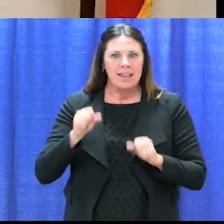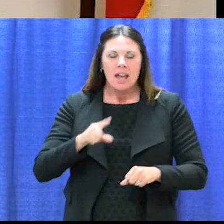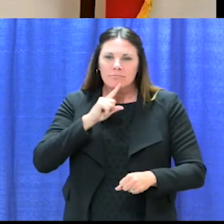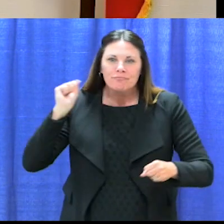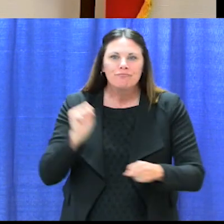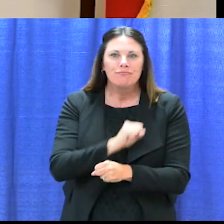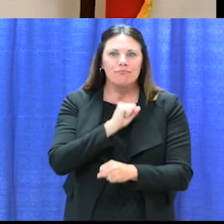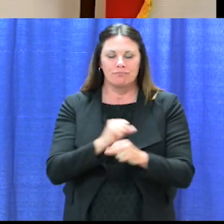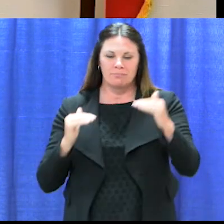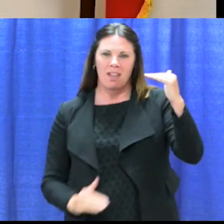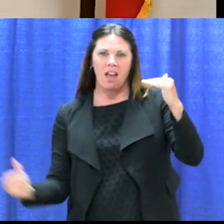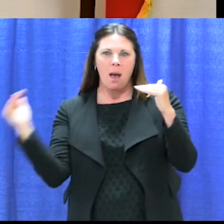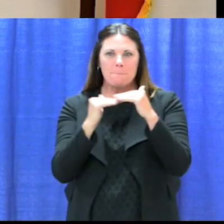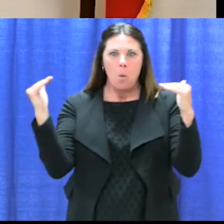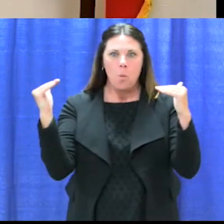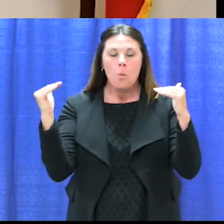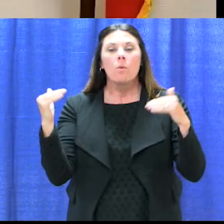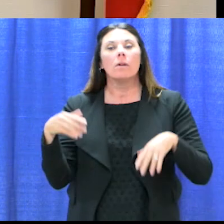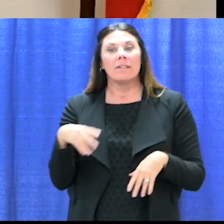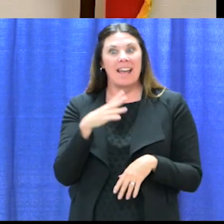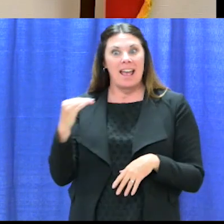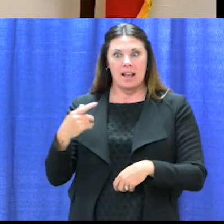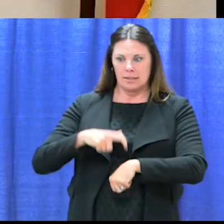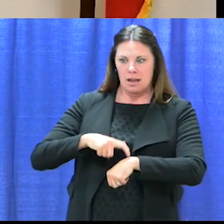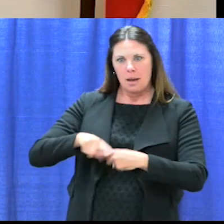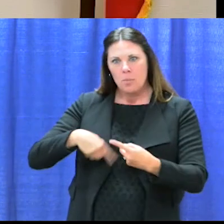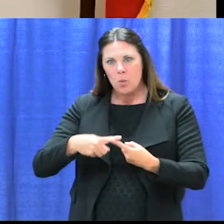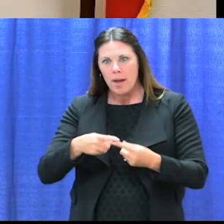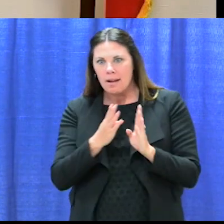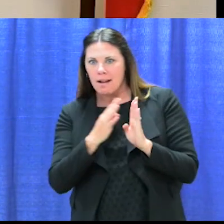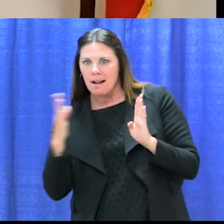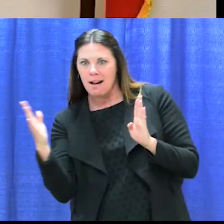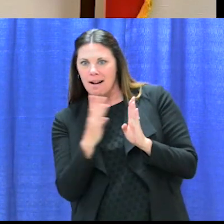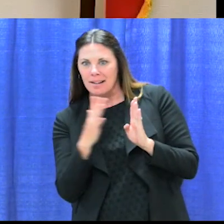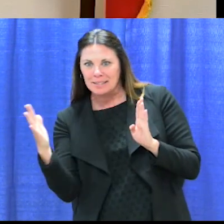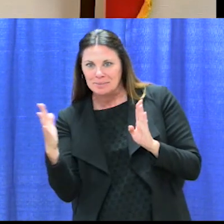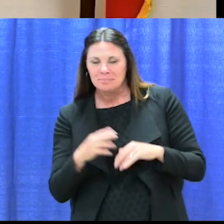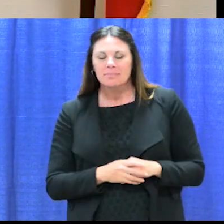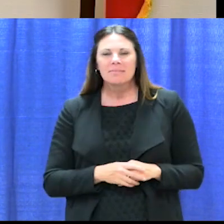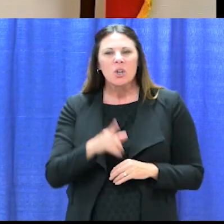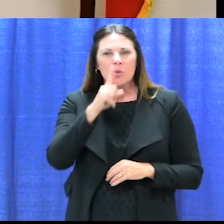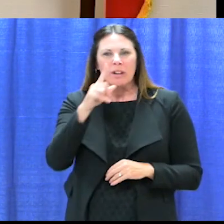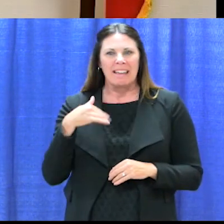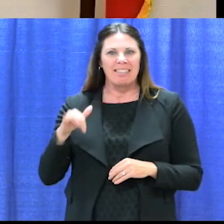timeline for how to implement that plan. And so this is a high-level overview of what we can expect and our task force will be making